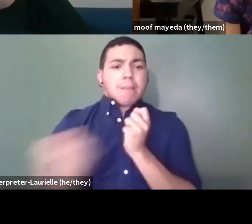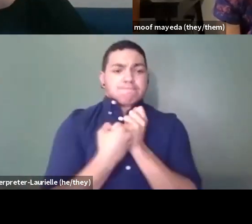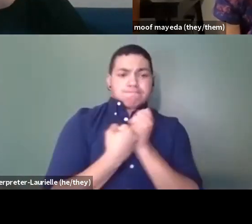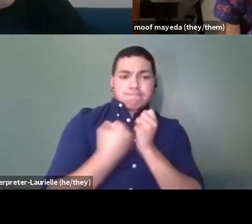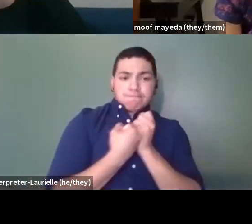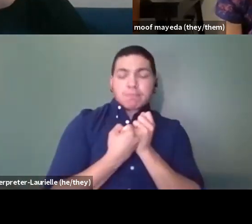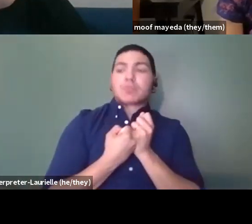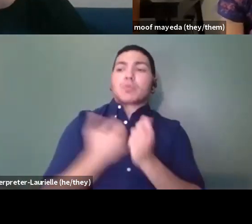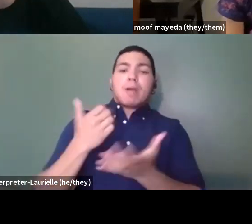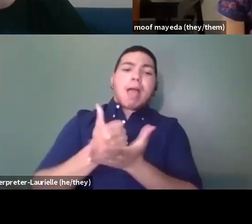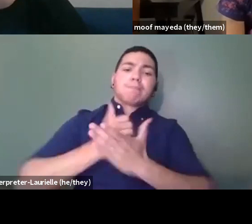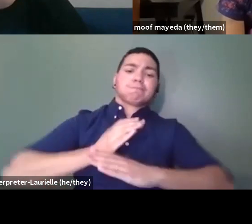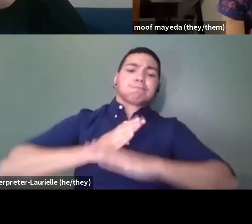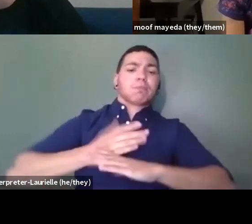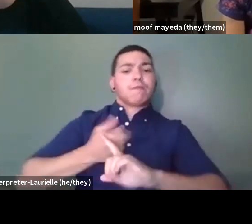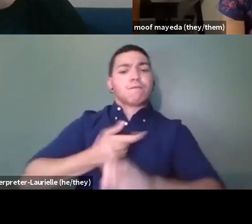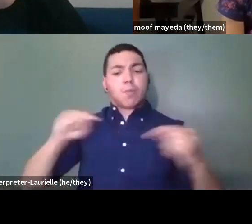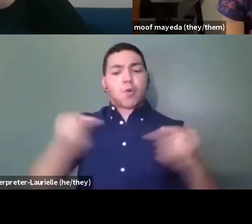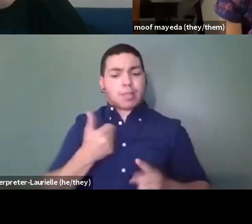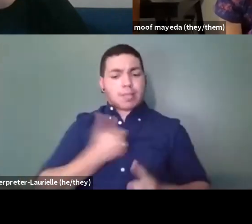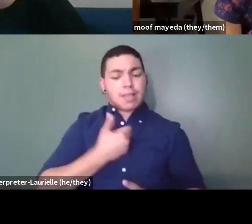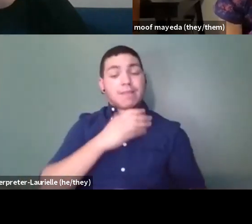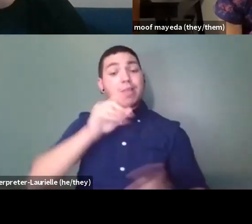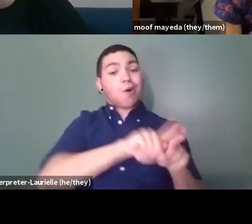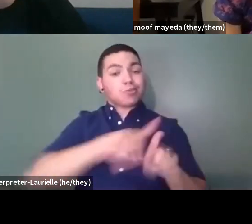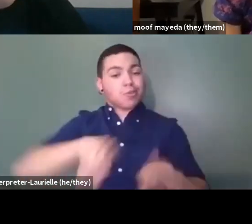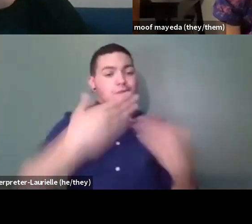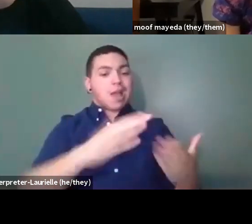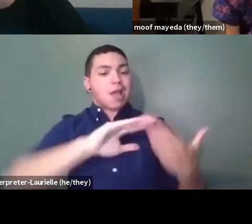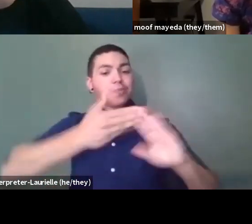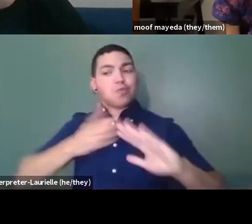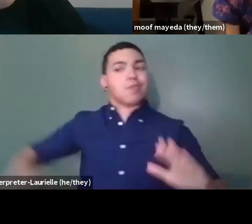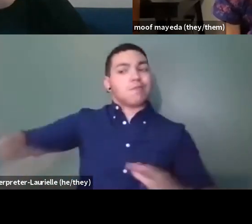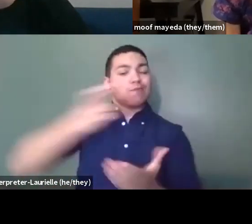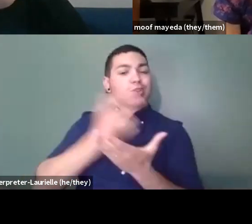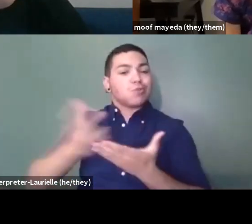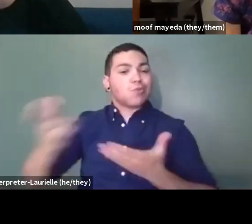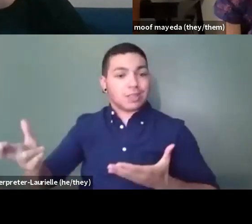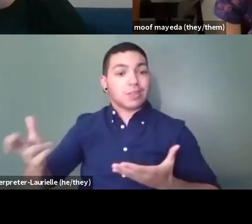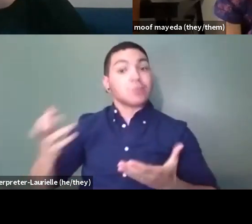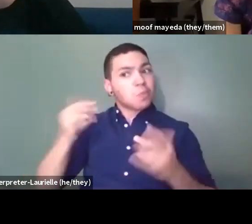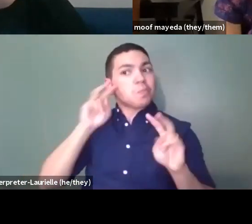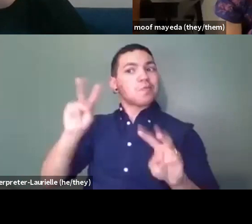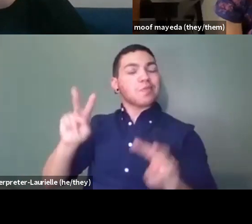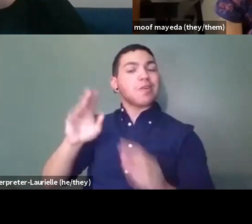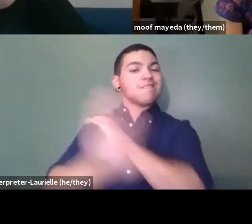can get involved. River, are you with us? I think I see you. Yes, I'm here. Thank you.